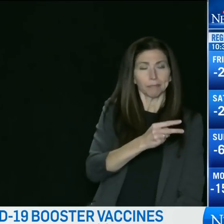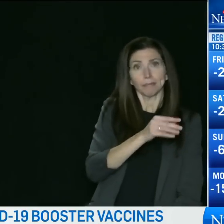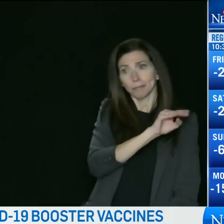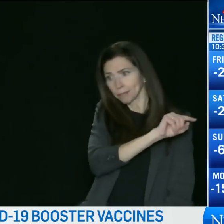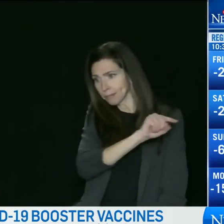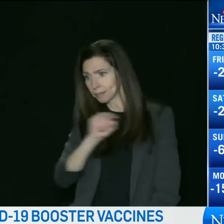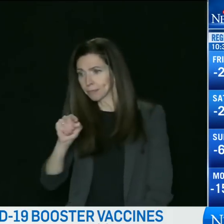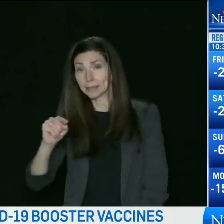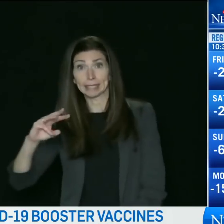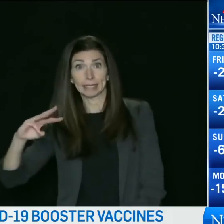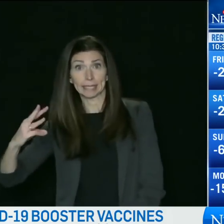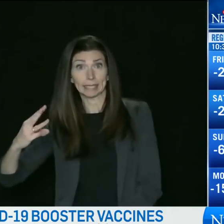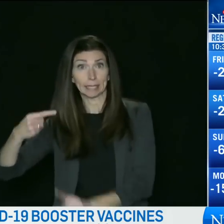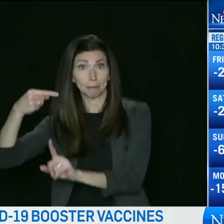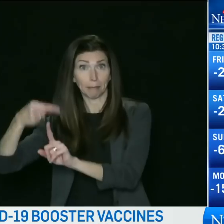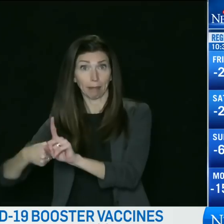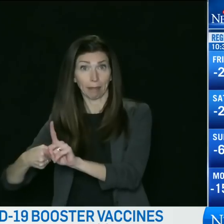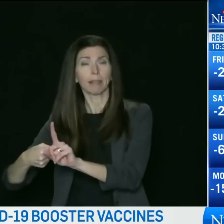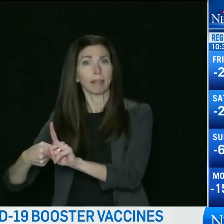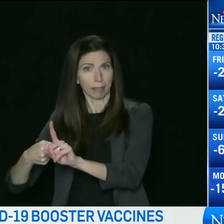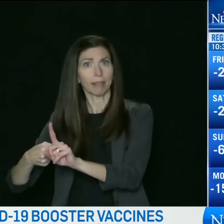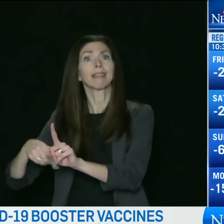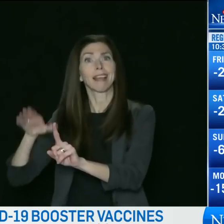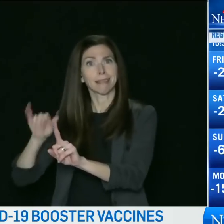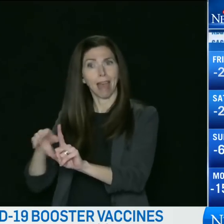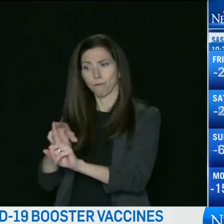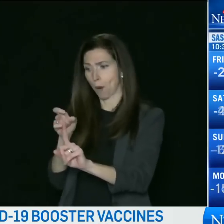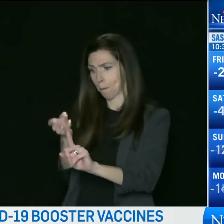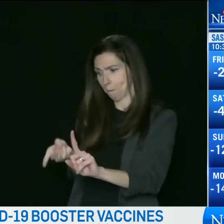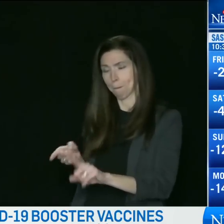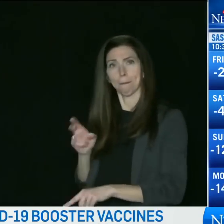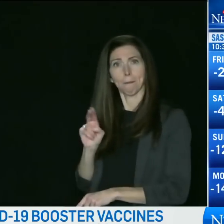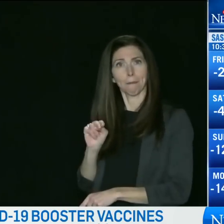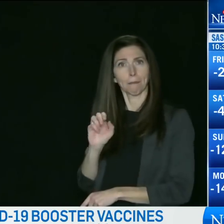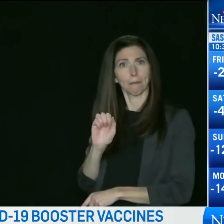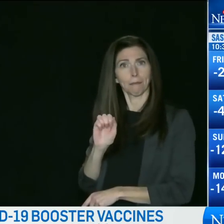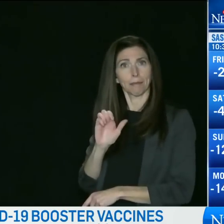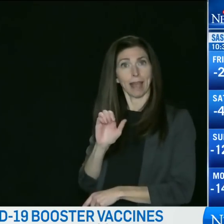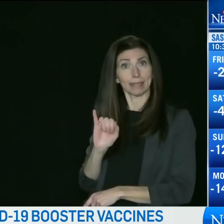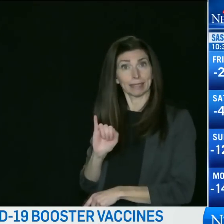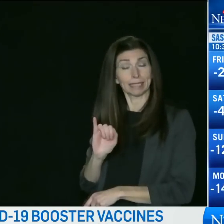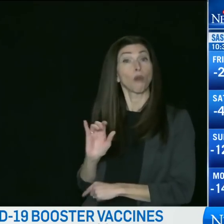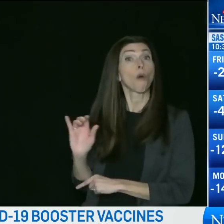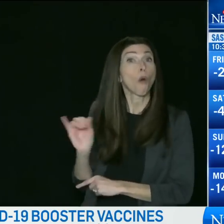THAT THE AUTHORIZED BETTER VALUES BY THE REGULATOR ARE ALSO SIX MONTHS AFTER THE SECOND